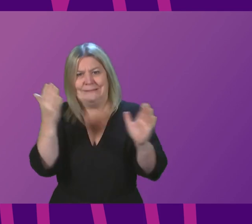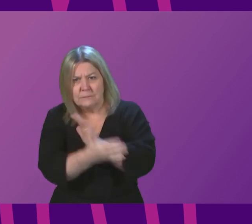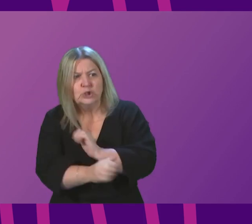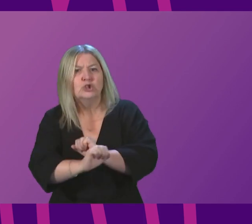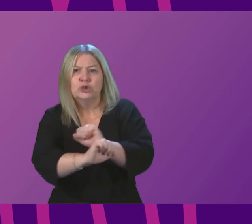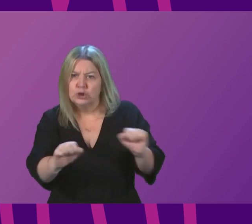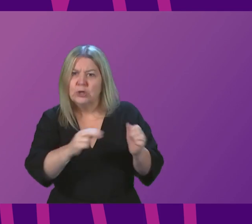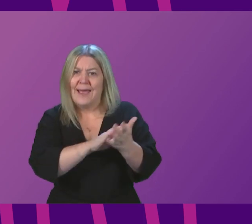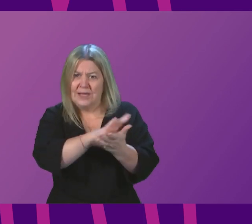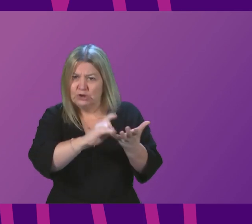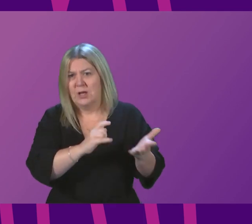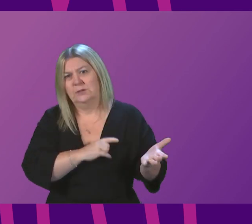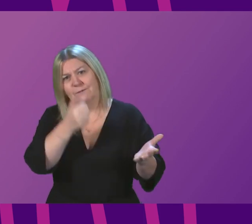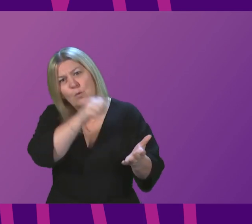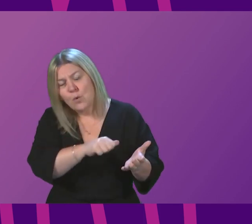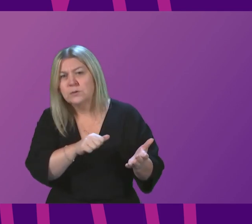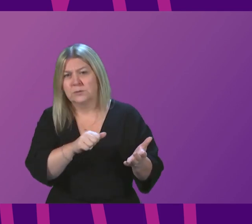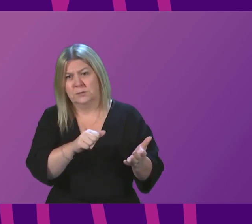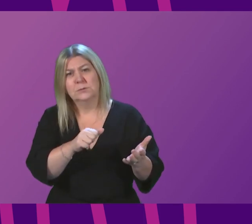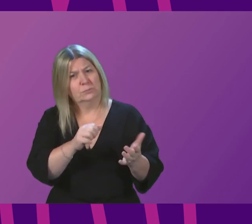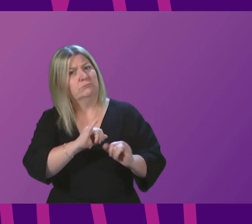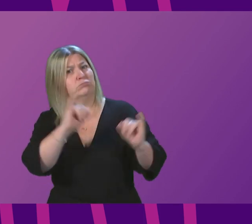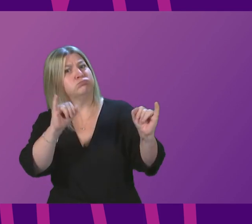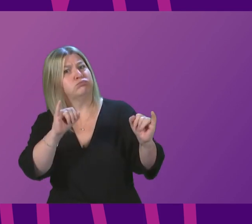we have, of course, had omicron, and we have been dealing with that.